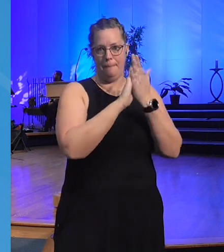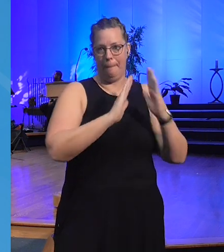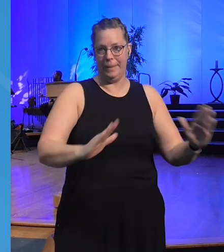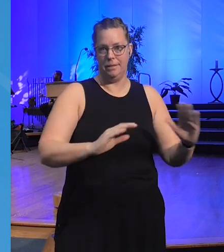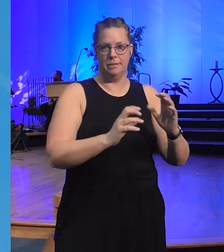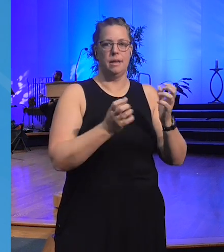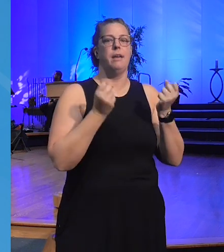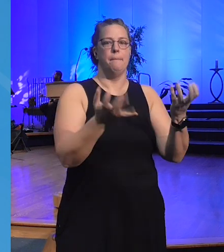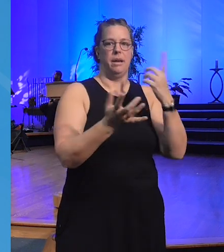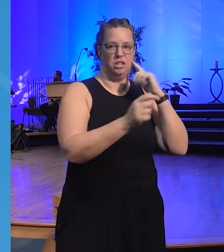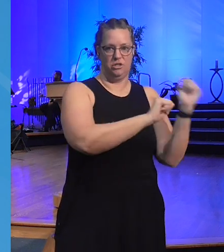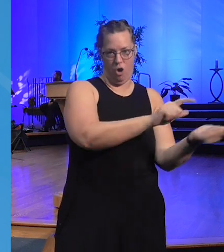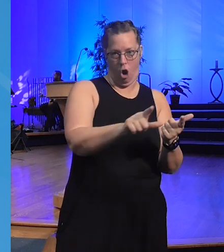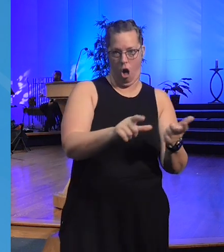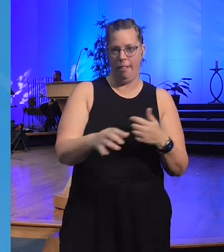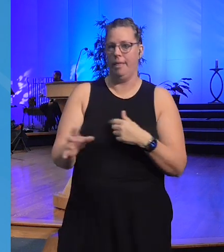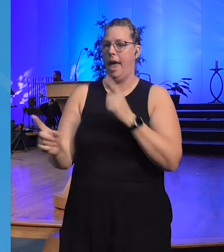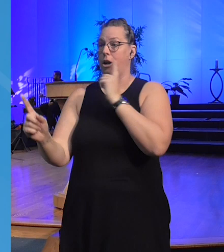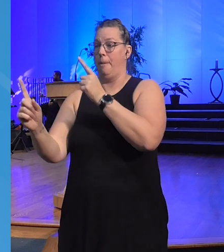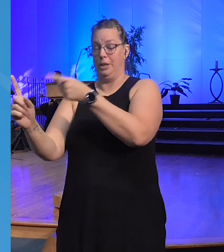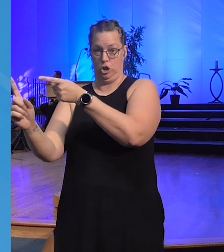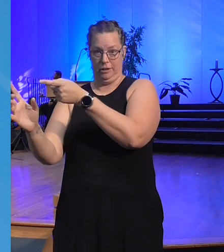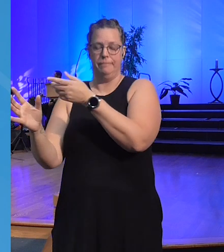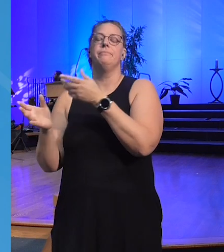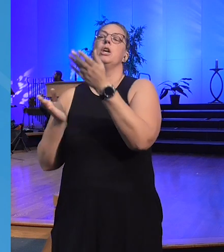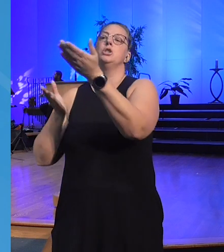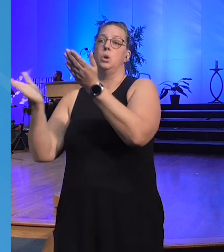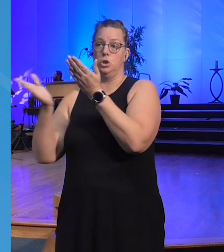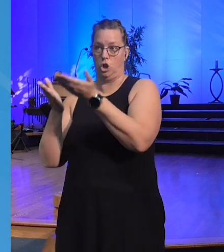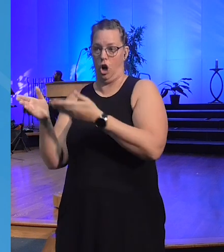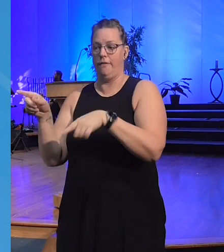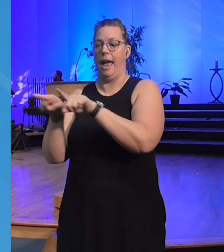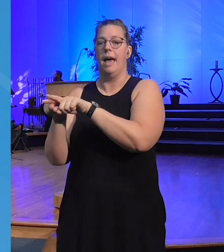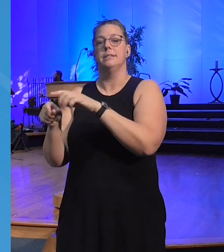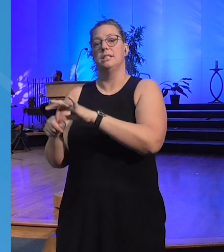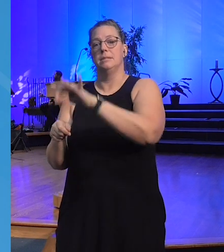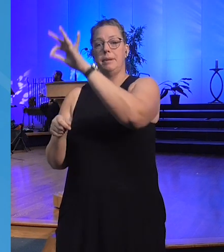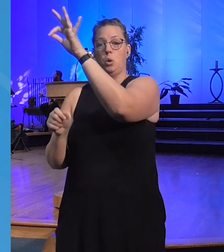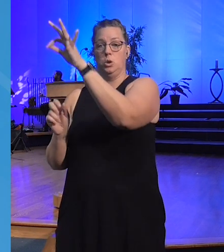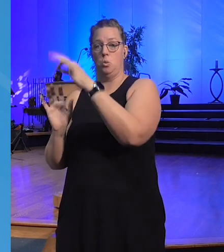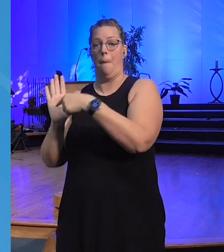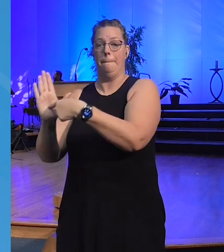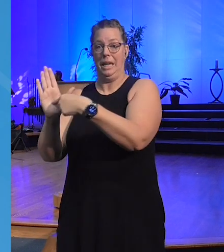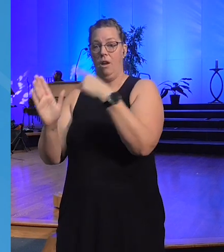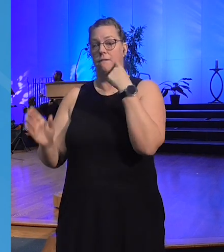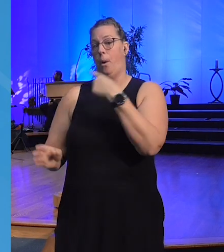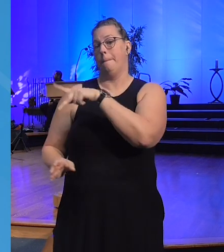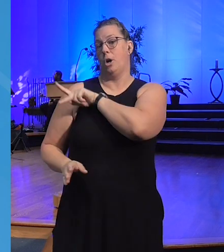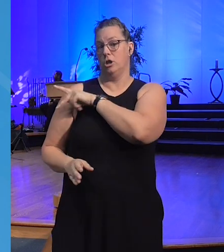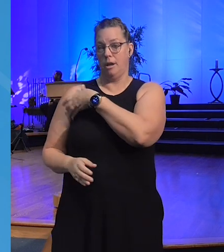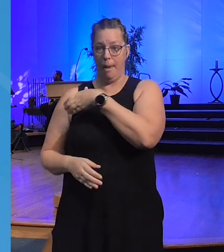abundance for all and our mission to serve as a spiritual Beacon for personal empowerment and